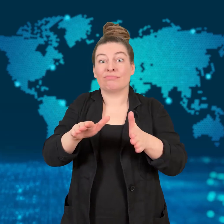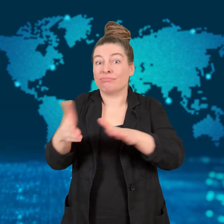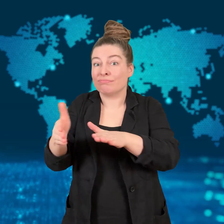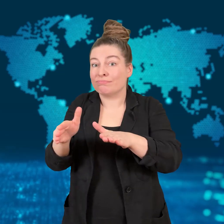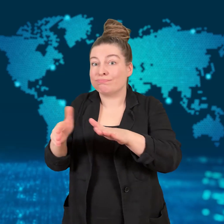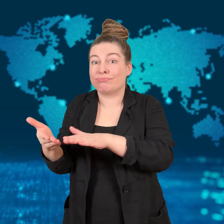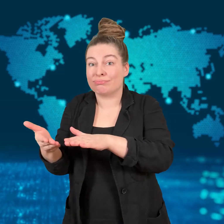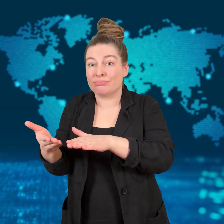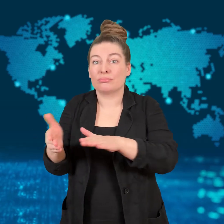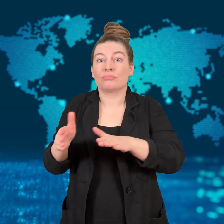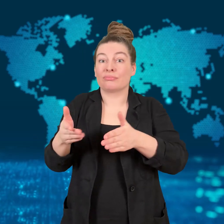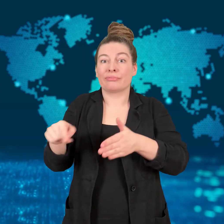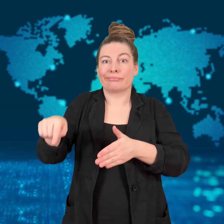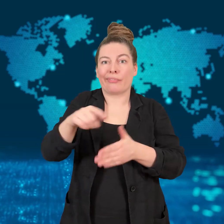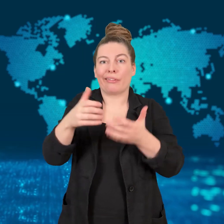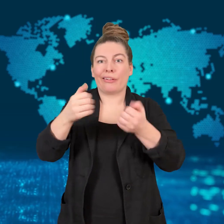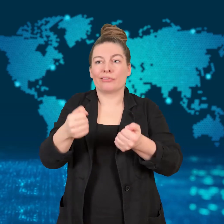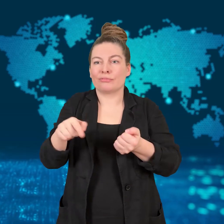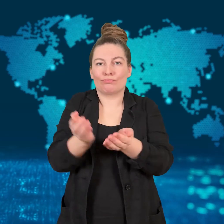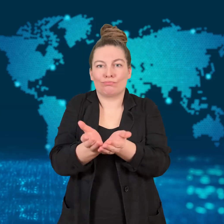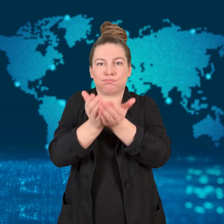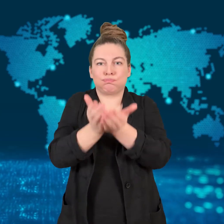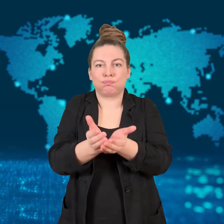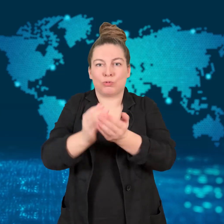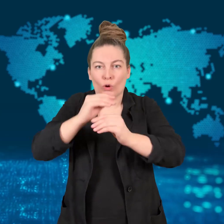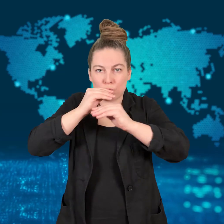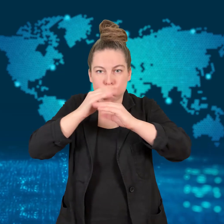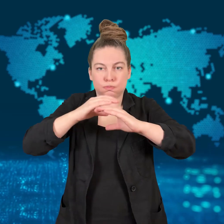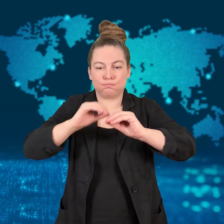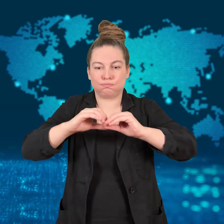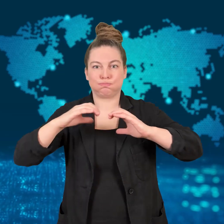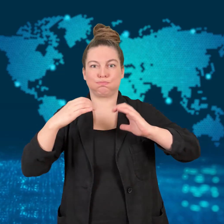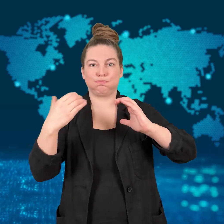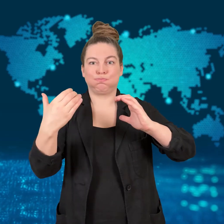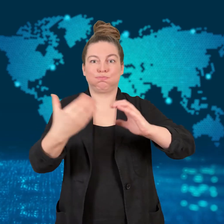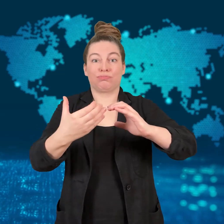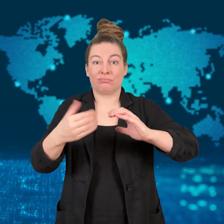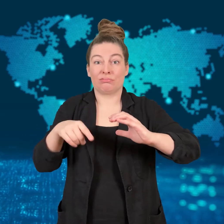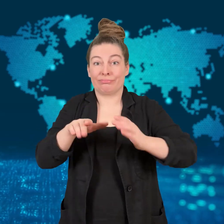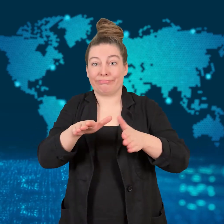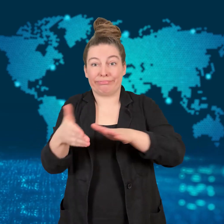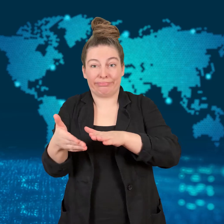Others have died when they were packed into rubber boats